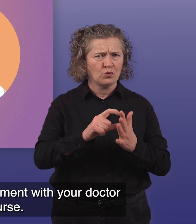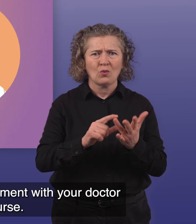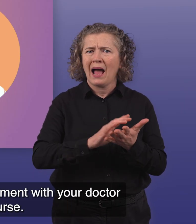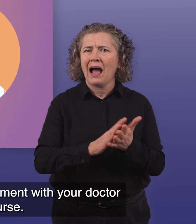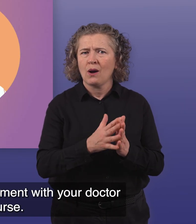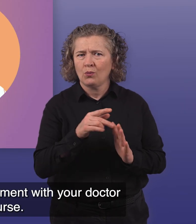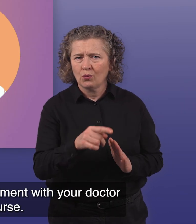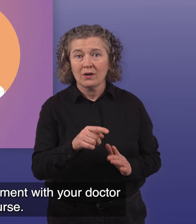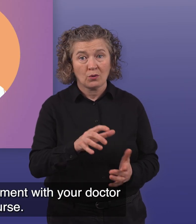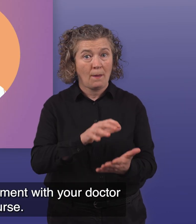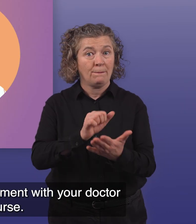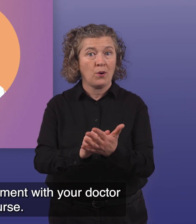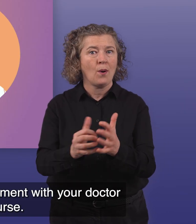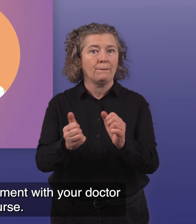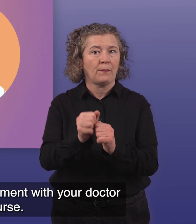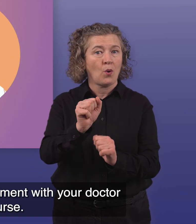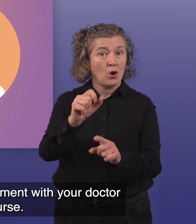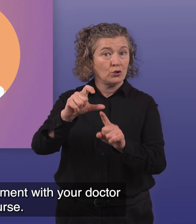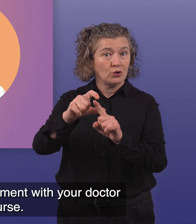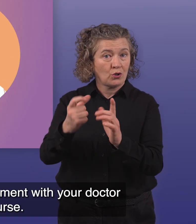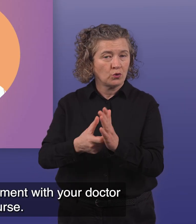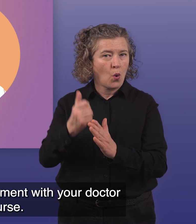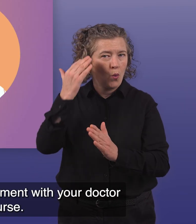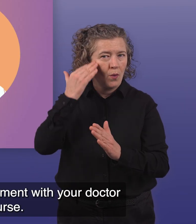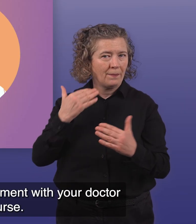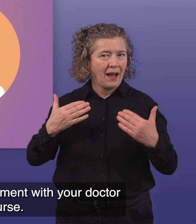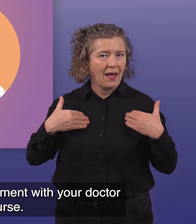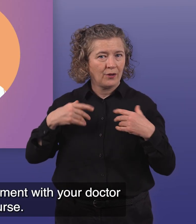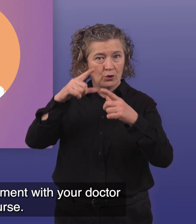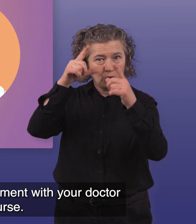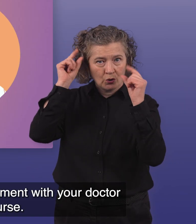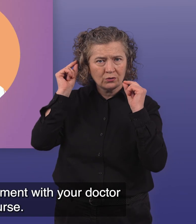You can do this by booking an appointment with your doctor or women's health nurse.